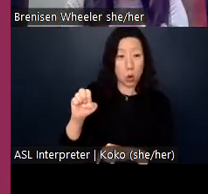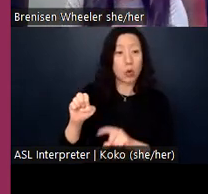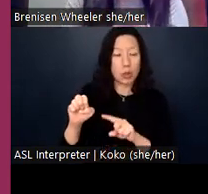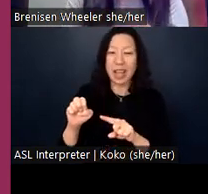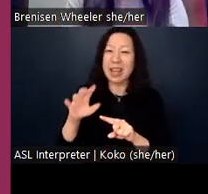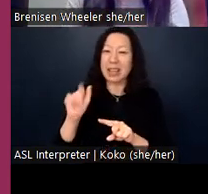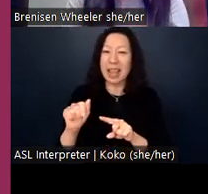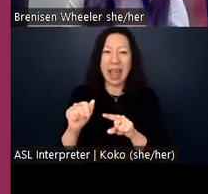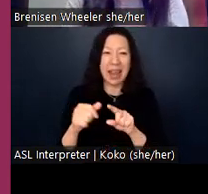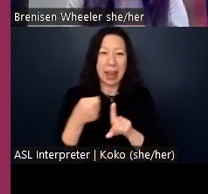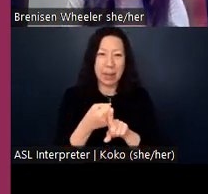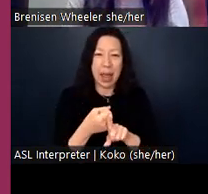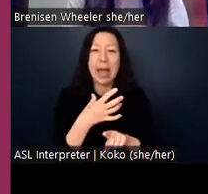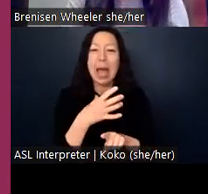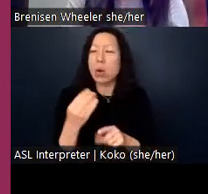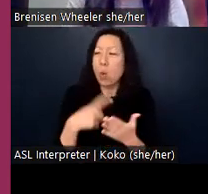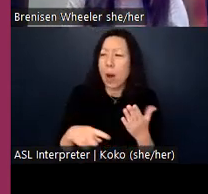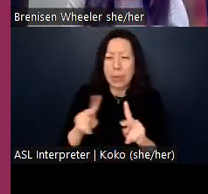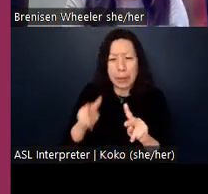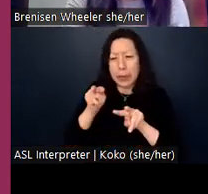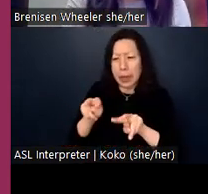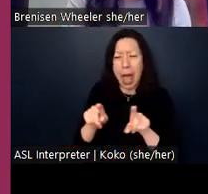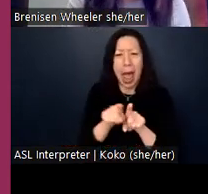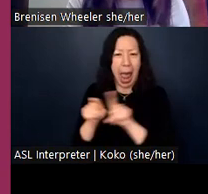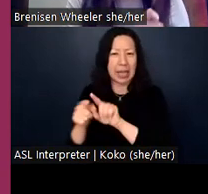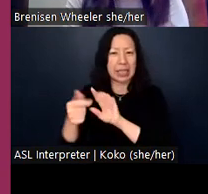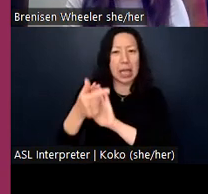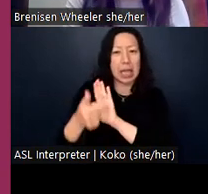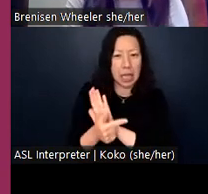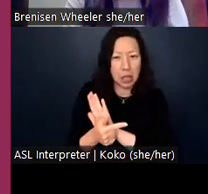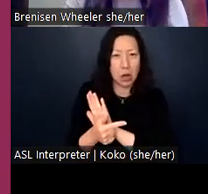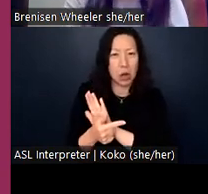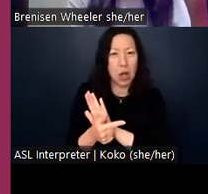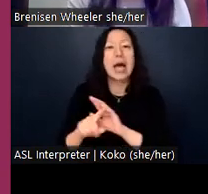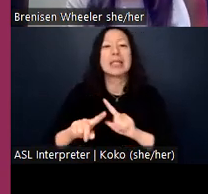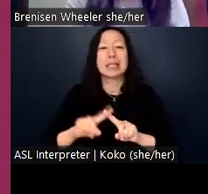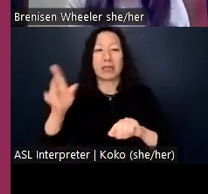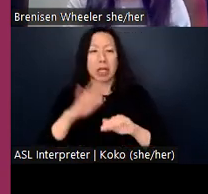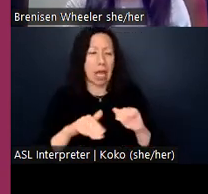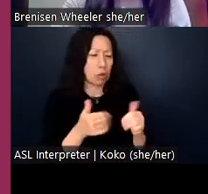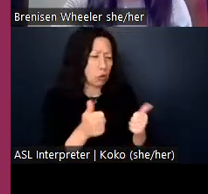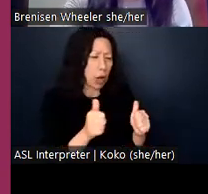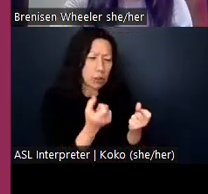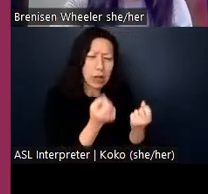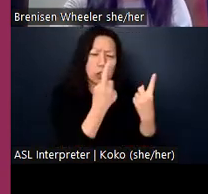rather than seeking to understand the reality and the nuances of experiencing a use.